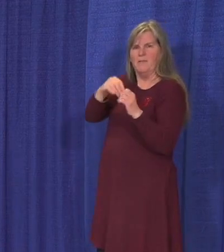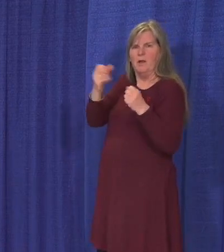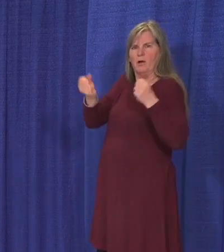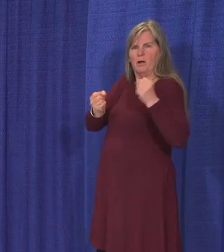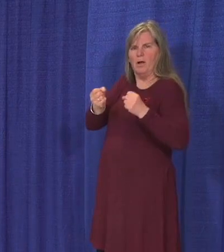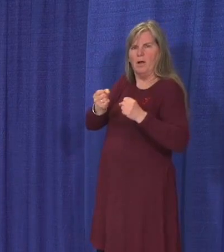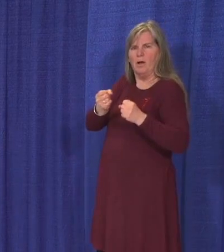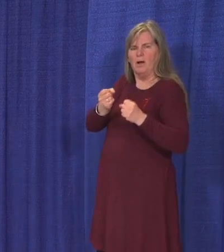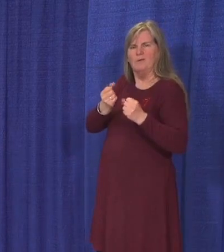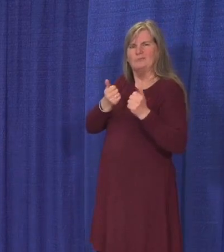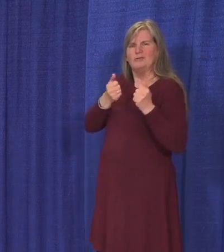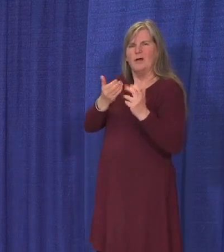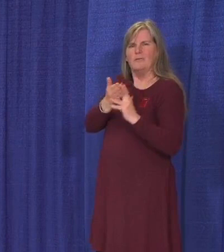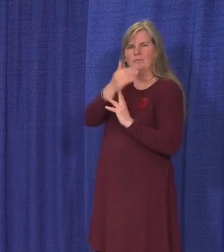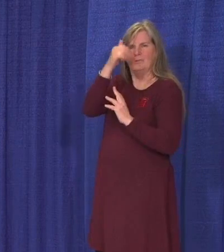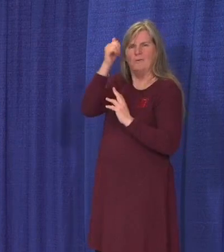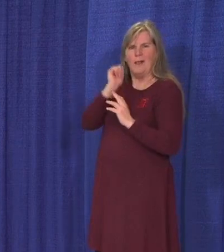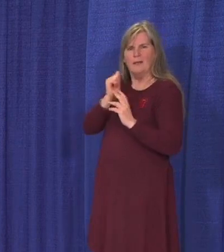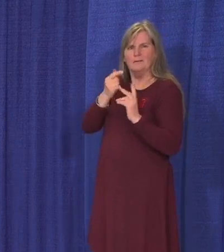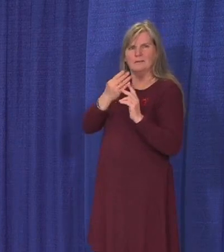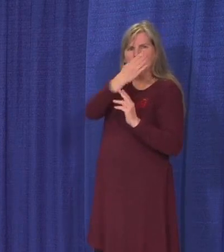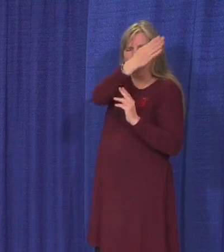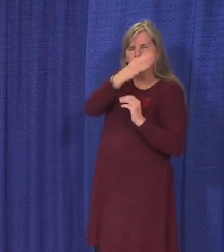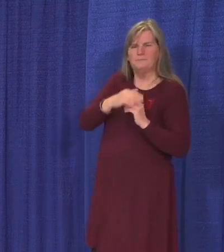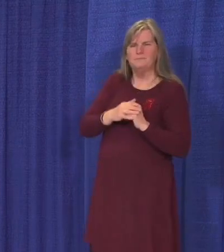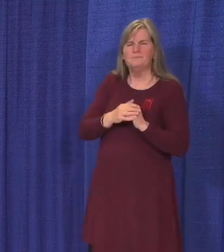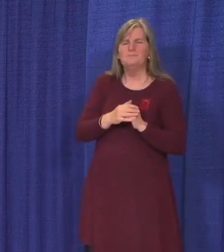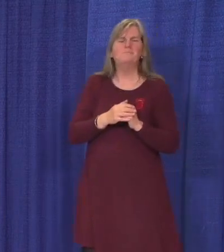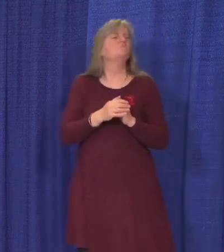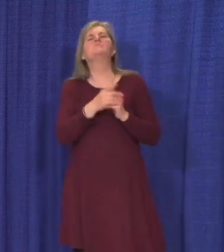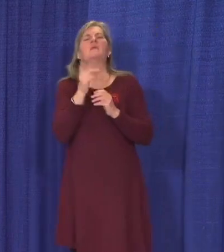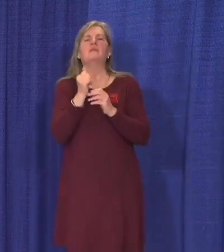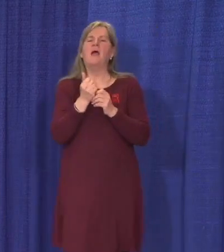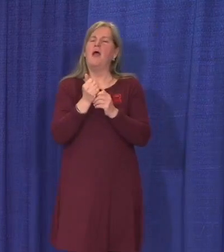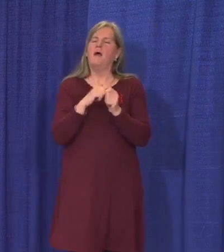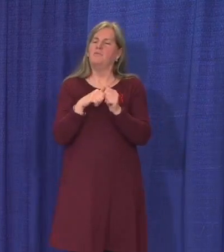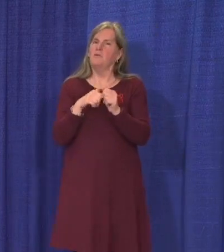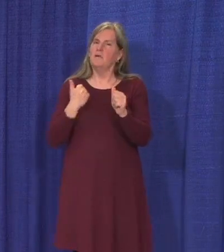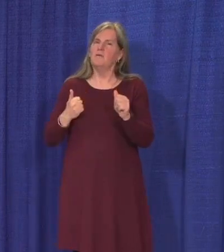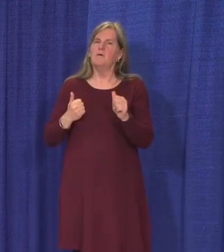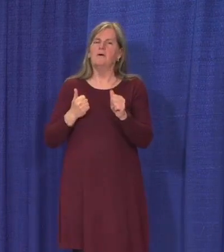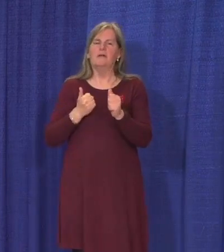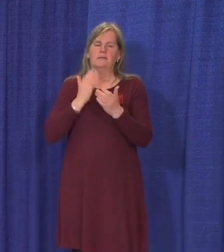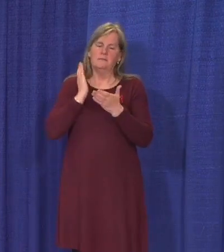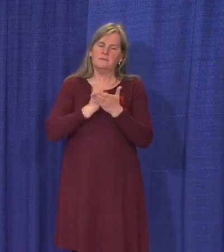tag enables enforcement officers to identify who should remain on